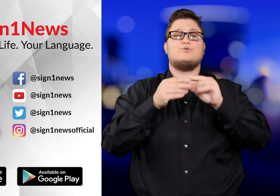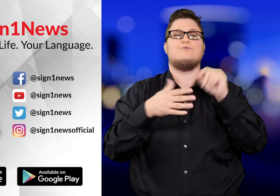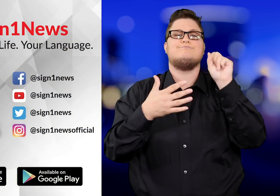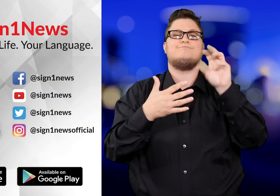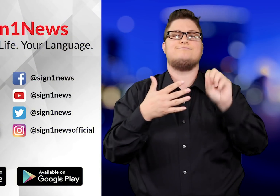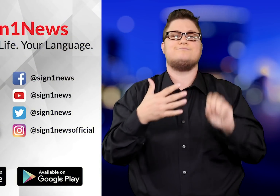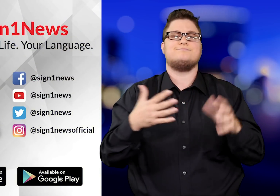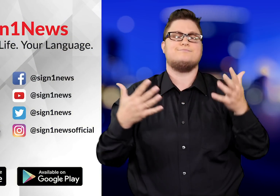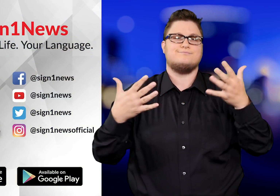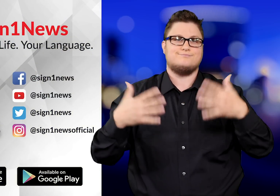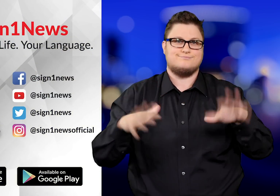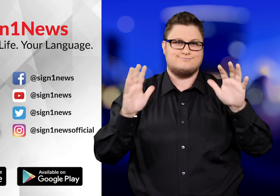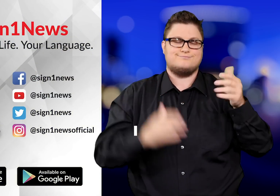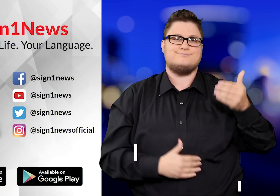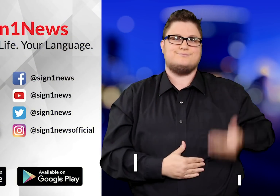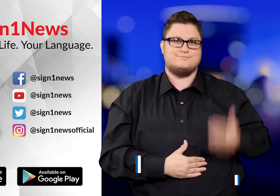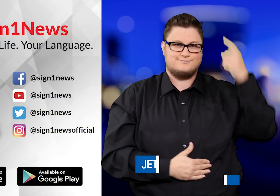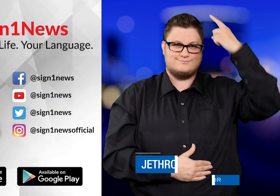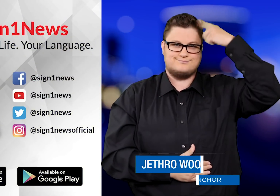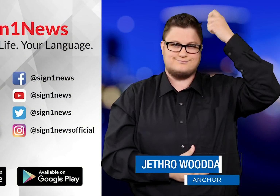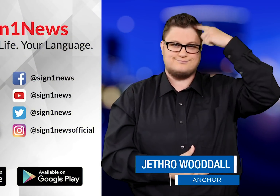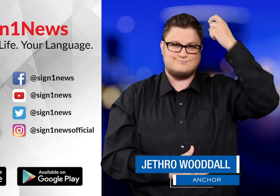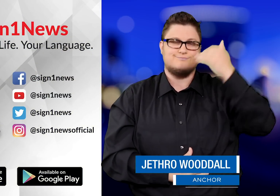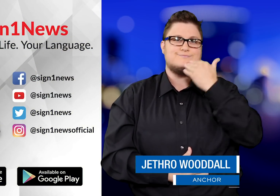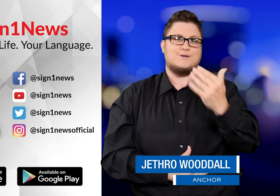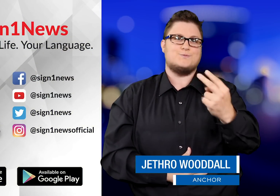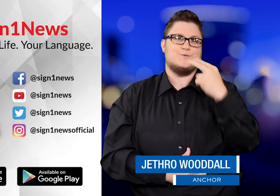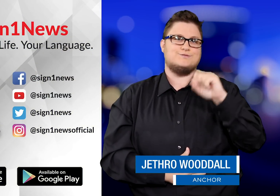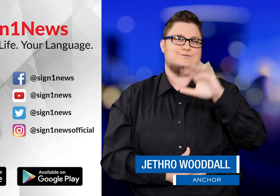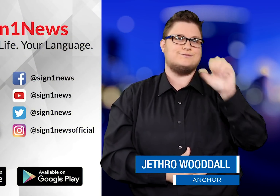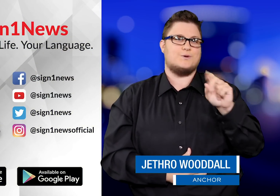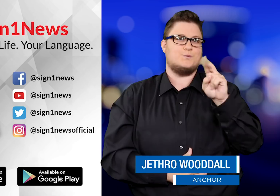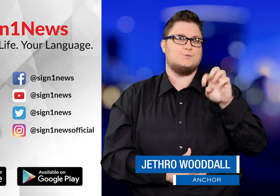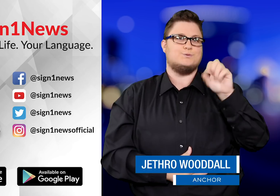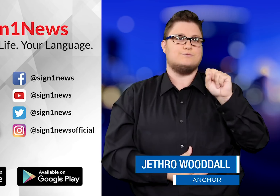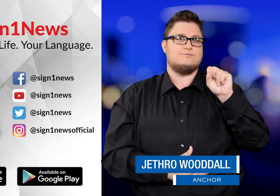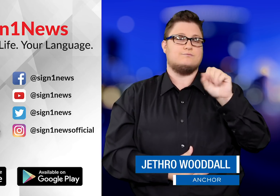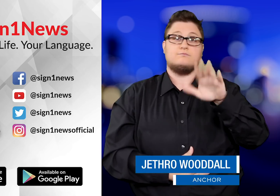And those are your top stories for today. I'm Jethro Wooddall. Thank you for watching Sign1News.